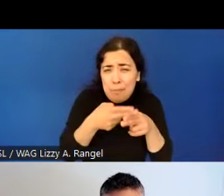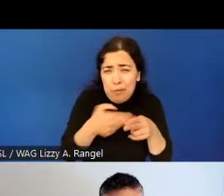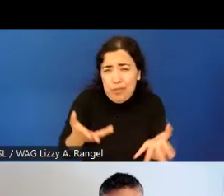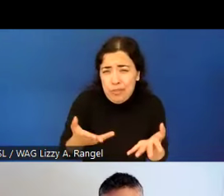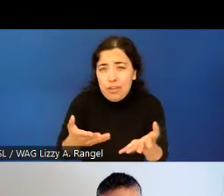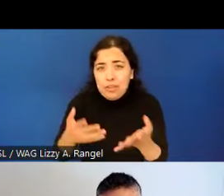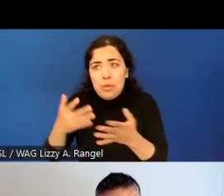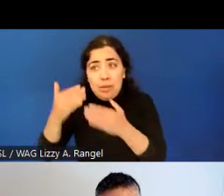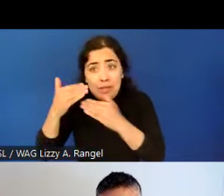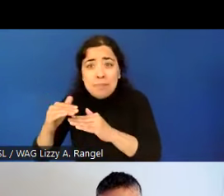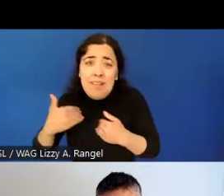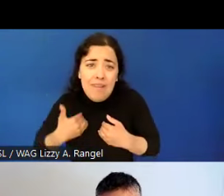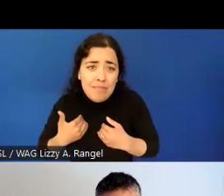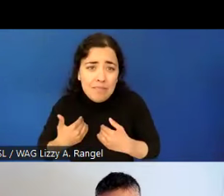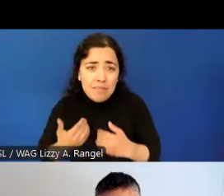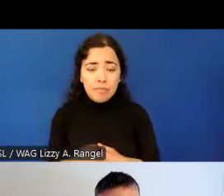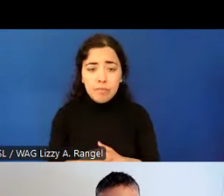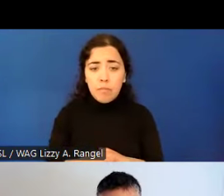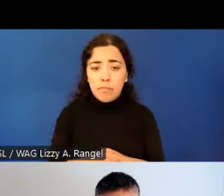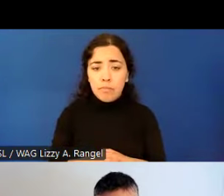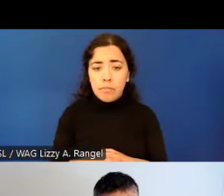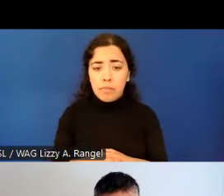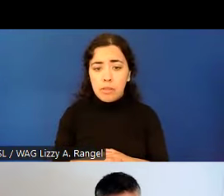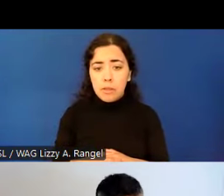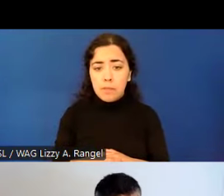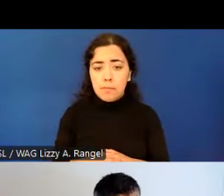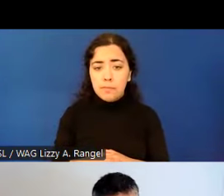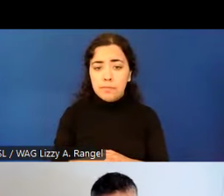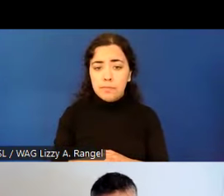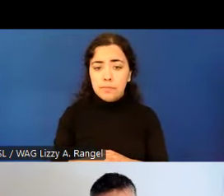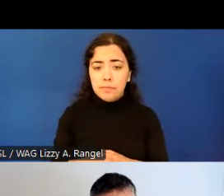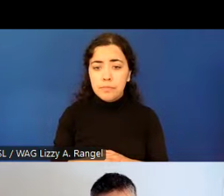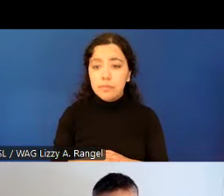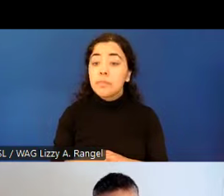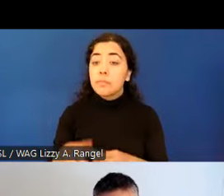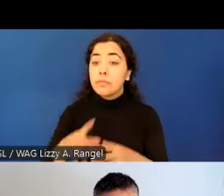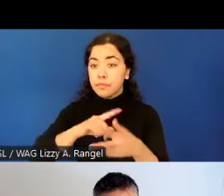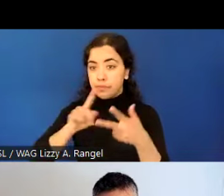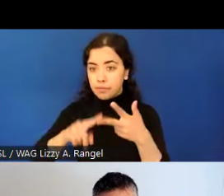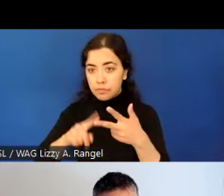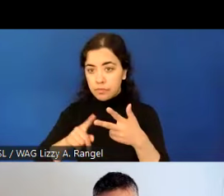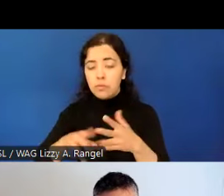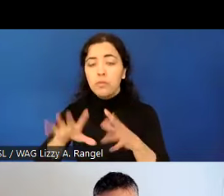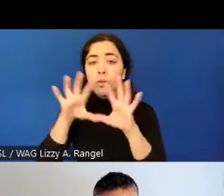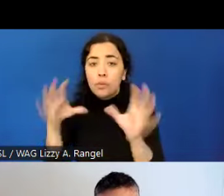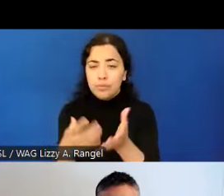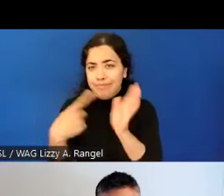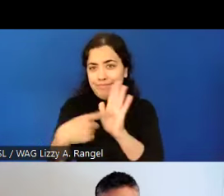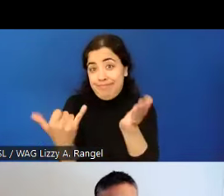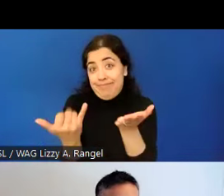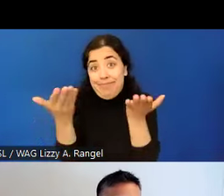three, we form groups and create communities like this to meet and discuss our creative responses